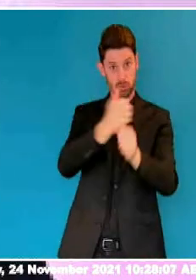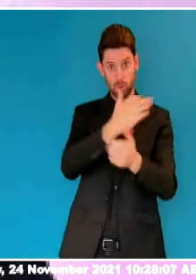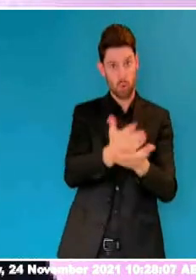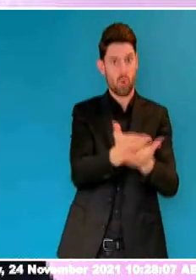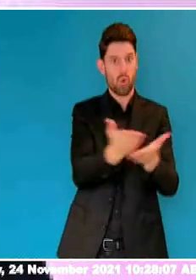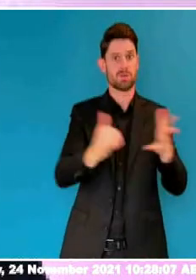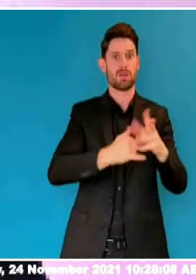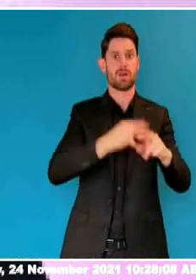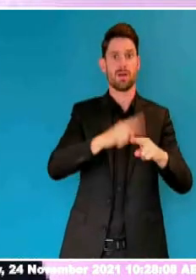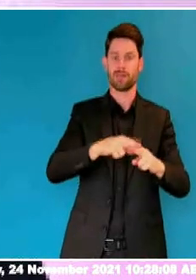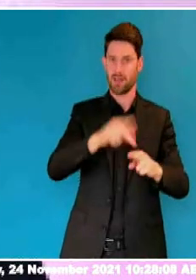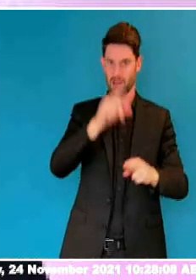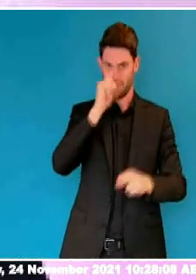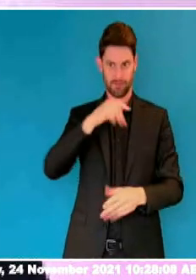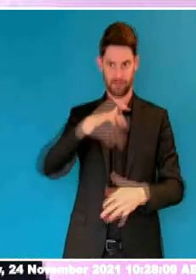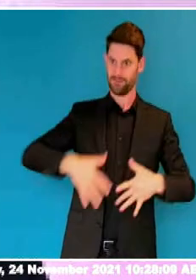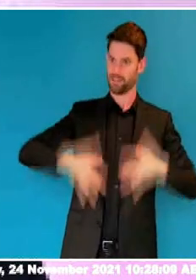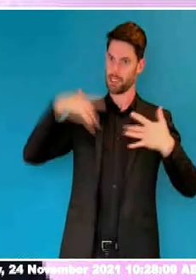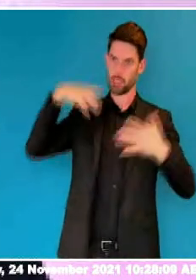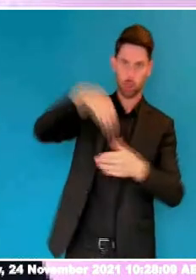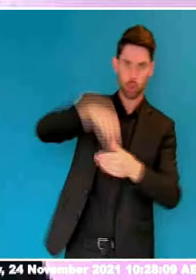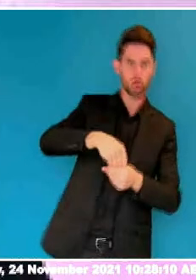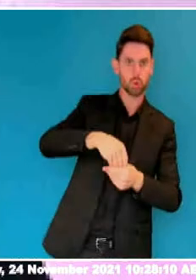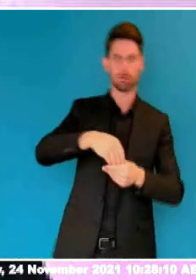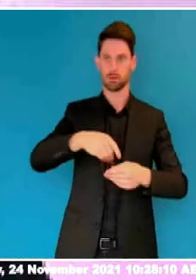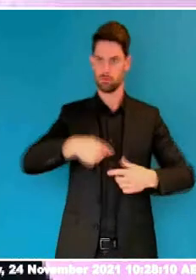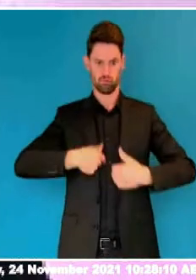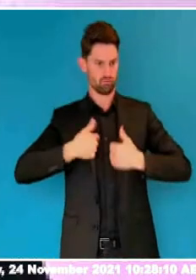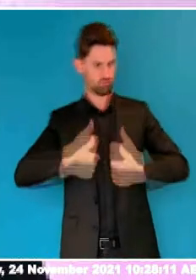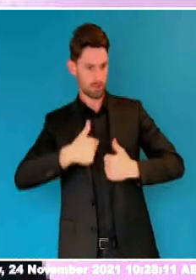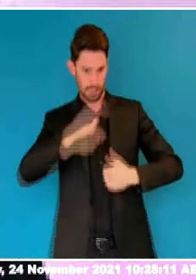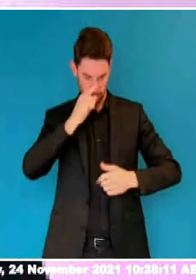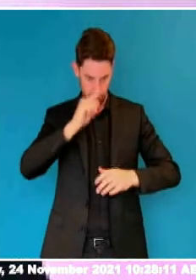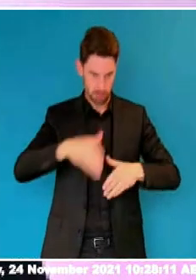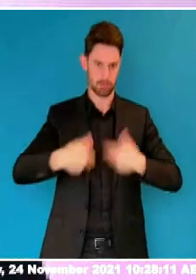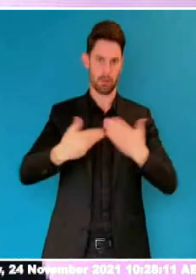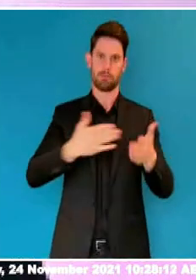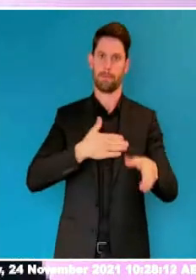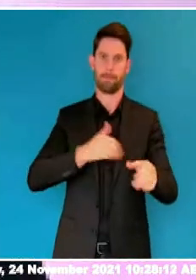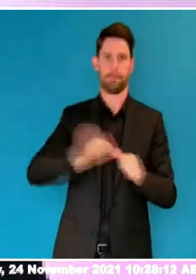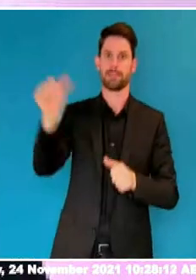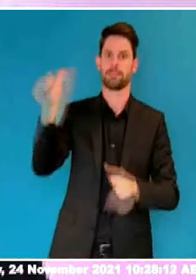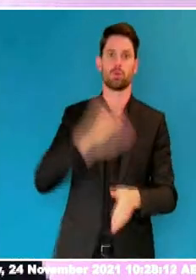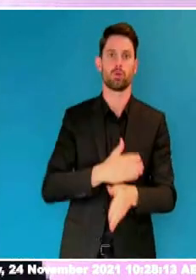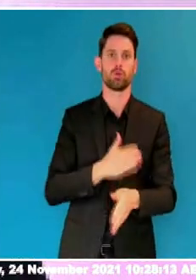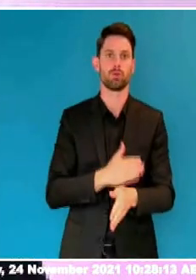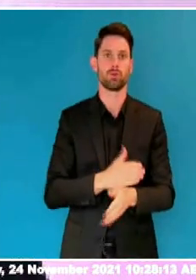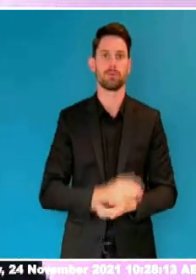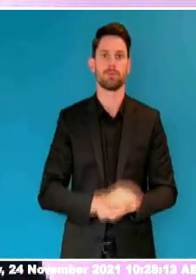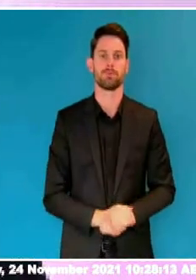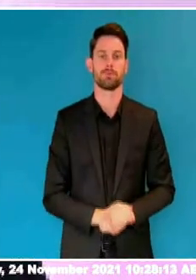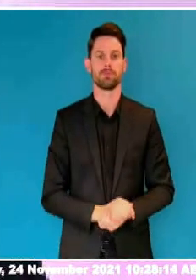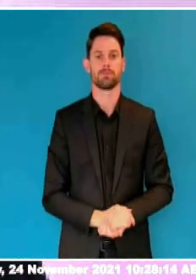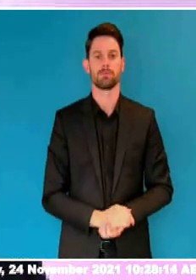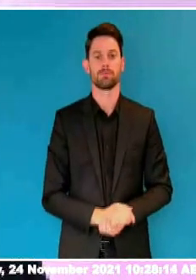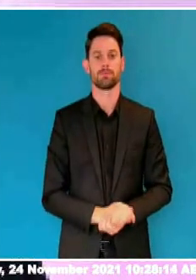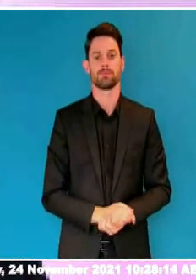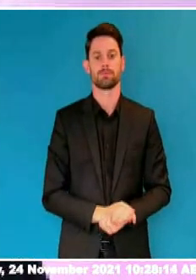their best. MS DOWSETT: And is